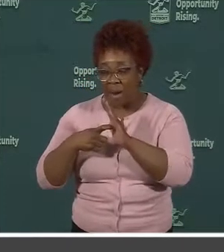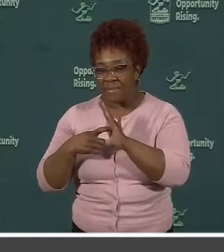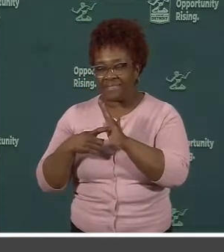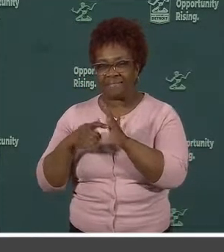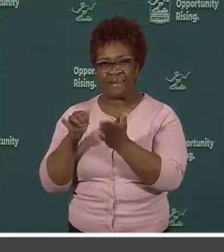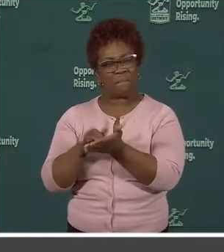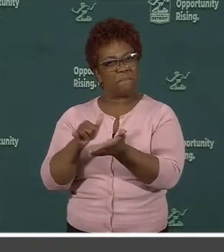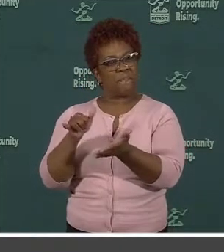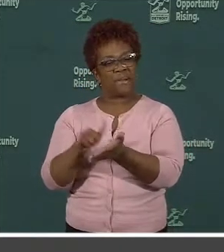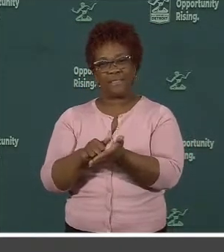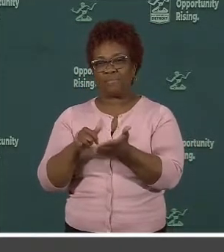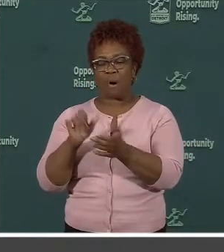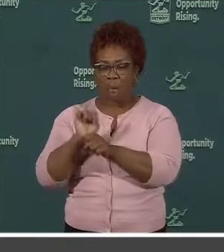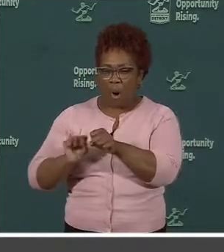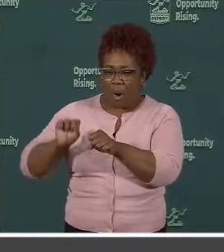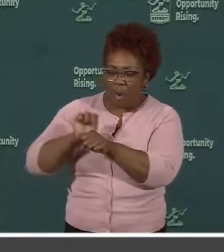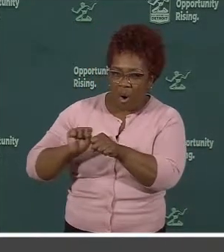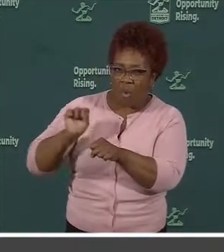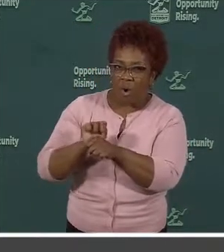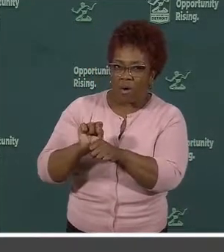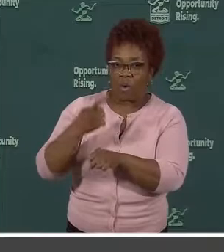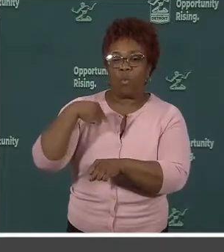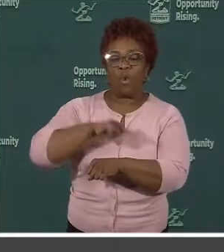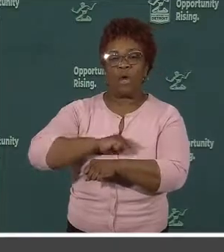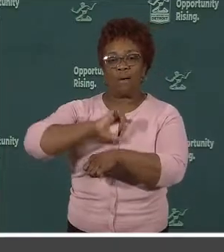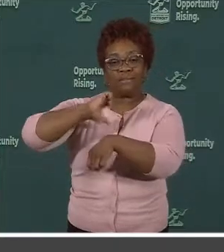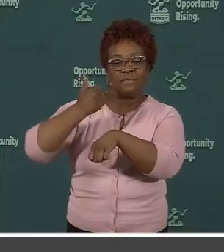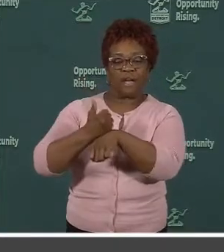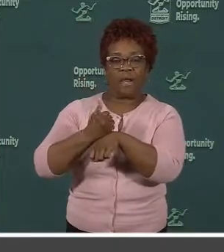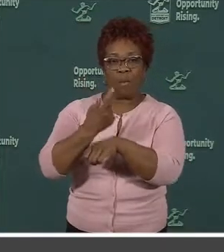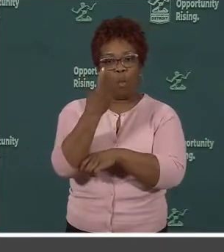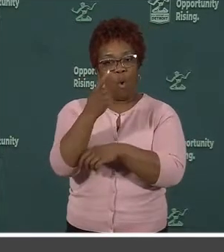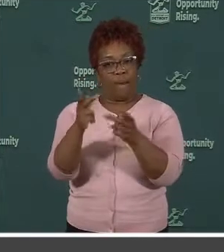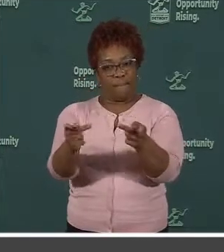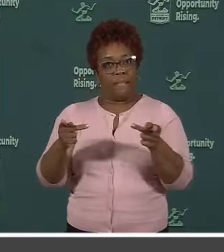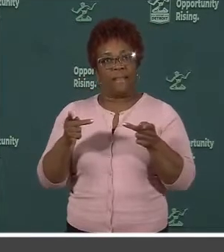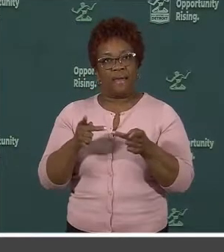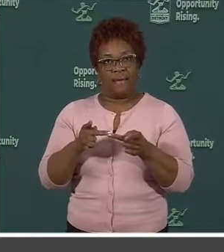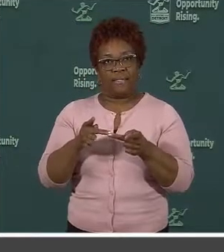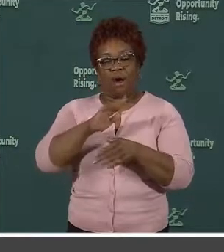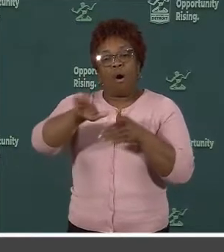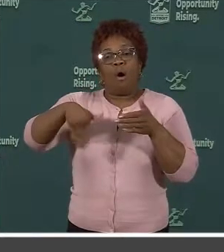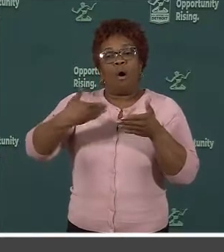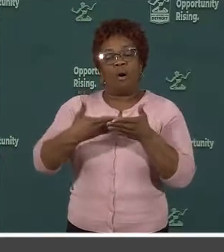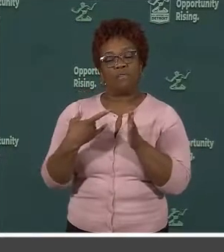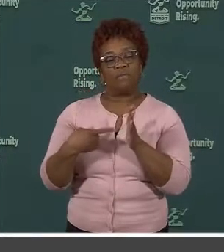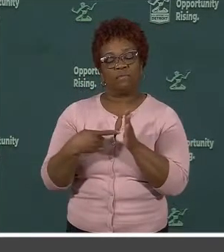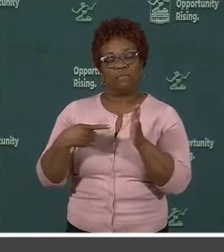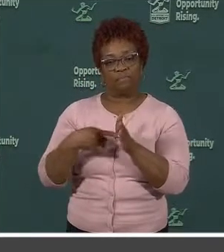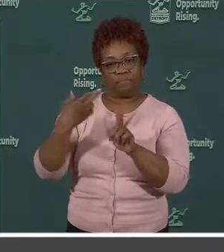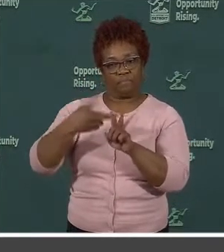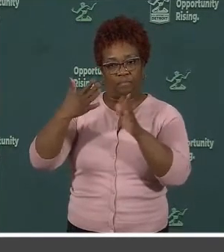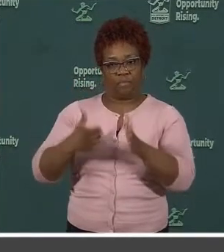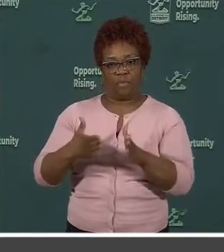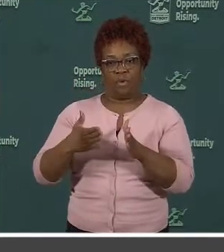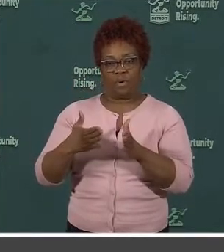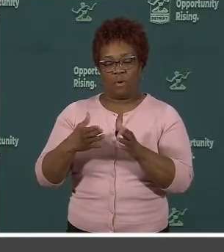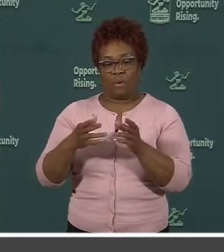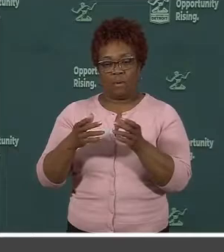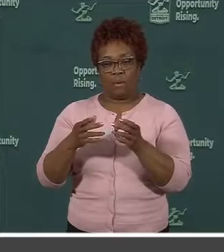CREATING A SINGLE SITE WHERE ALL OF THE AFFORDABLE RENTAL PROPERTY WILL BE IN ONE LOCATION YOU CAN SEE THE QUALIFICATION DO I HAVE TO BE